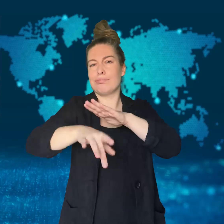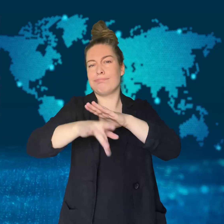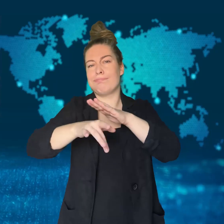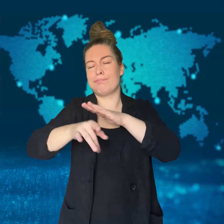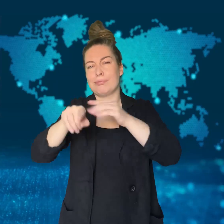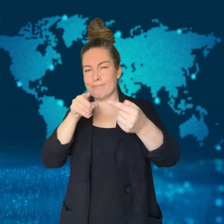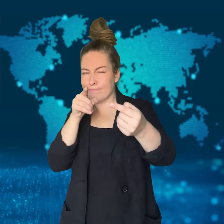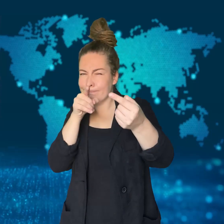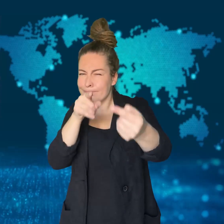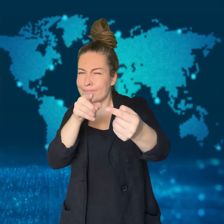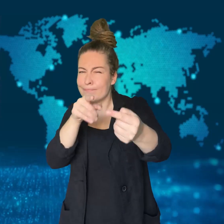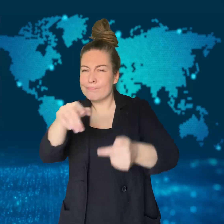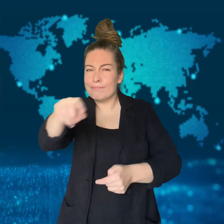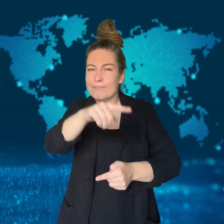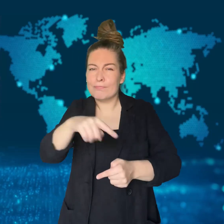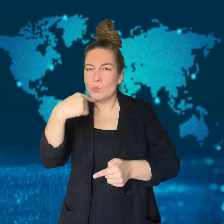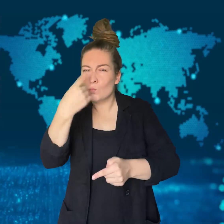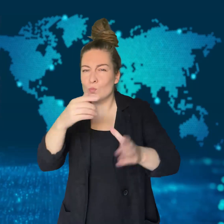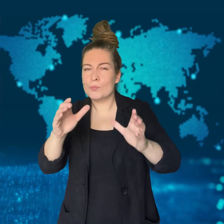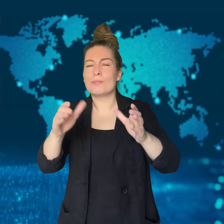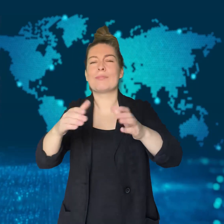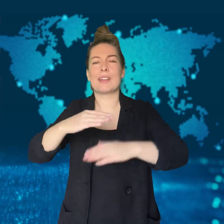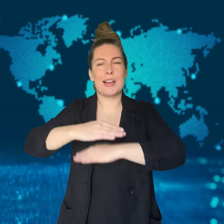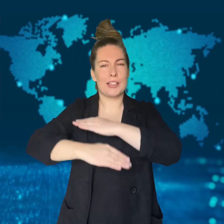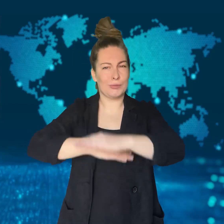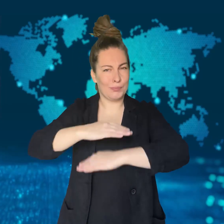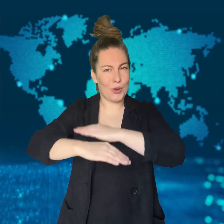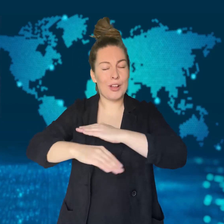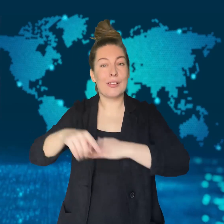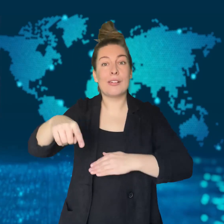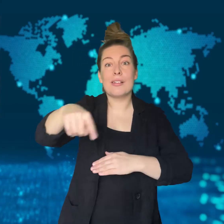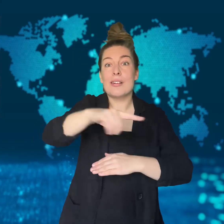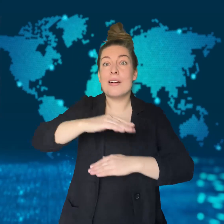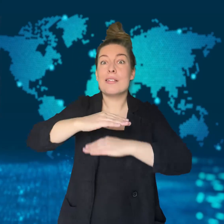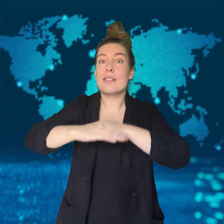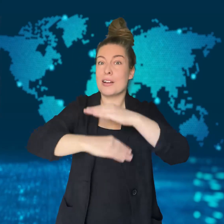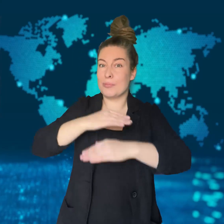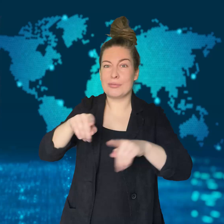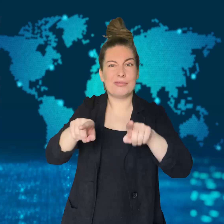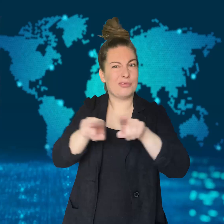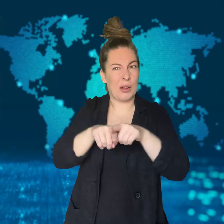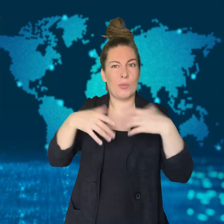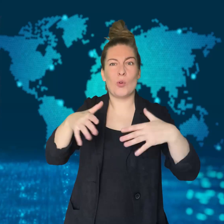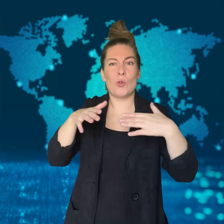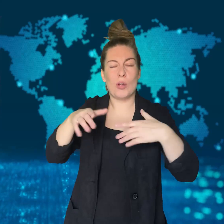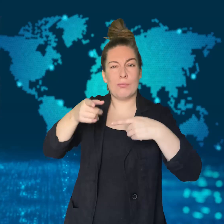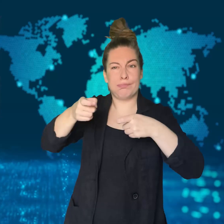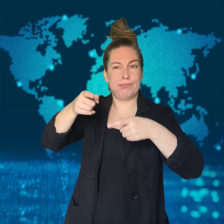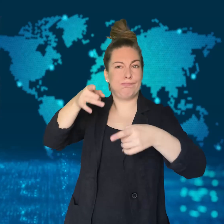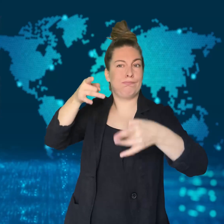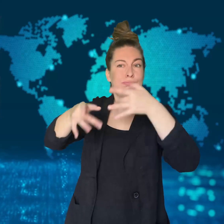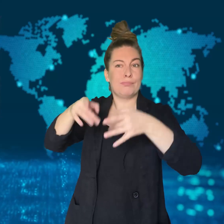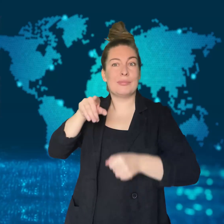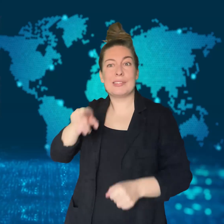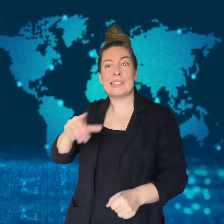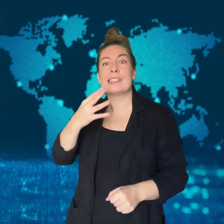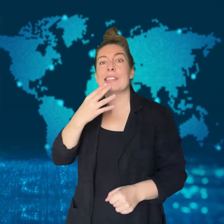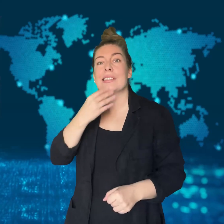The evacuation message was that the IDF would continue to